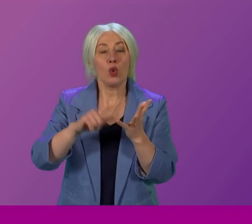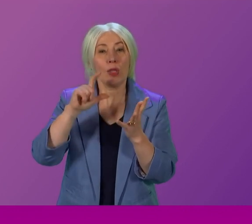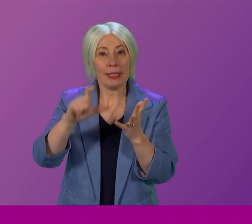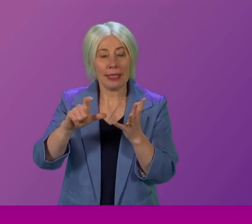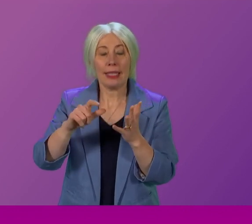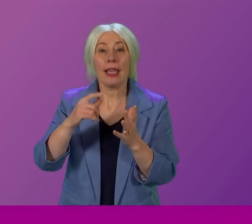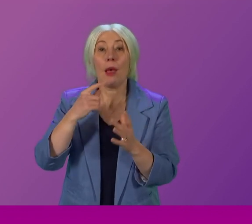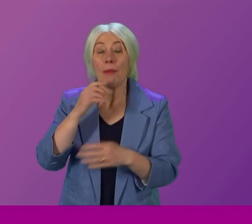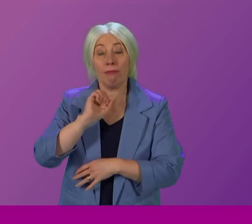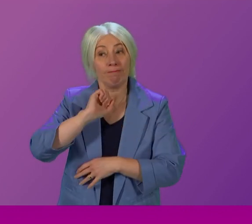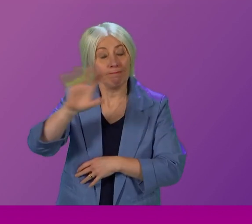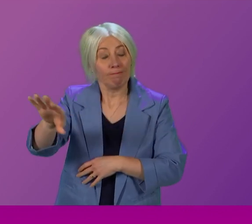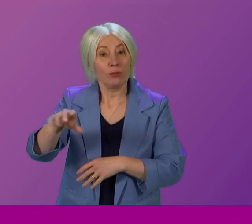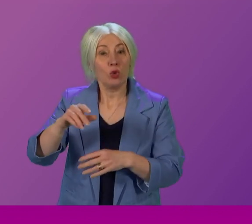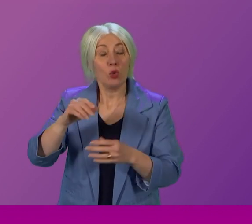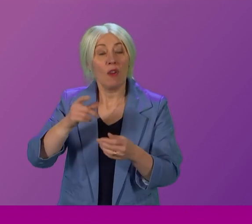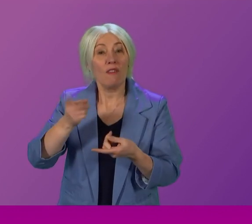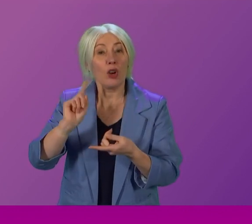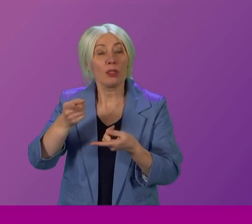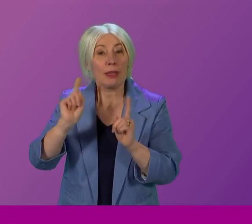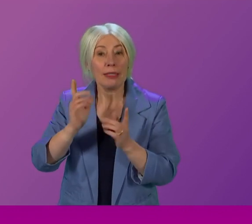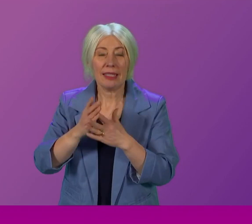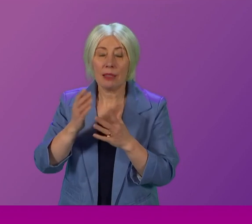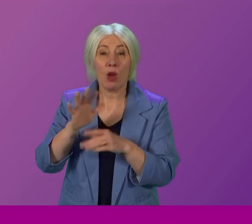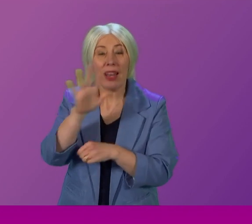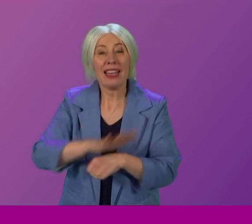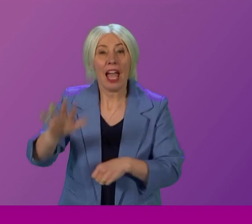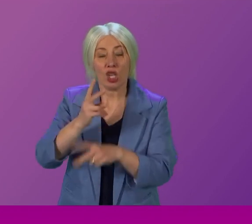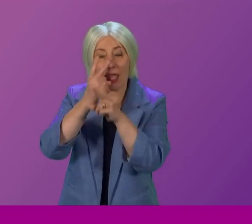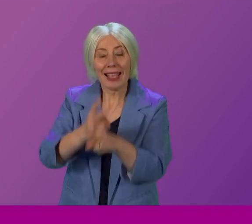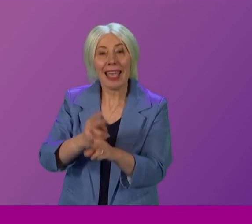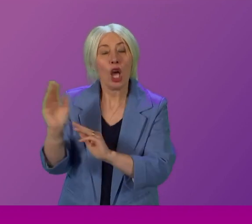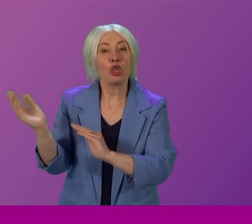setting out their serious concerns about the National Care Service Bill and asking